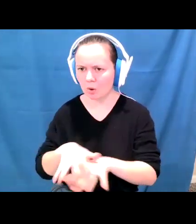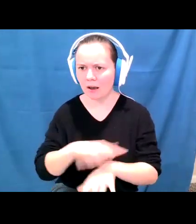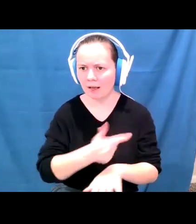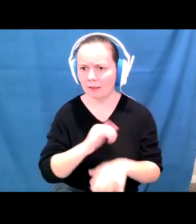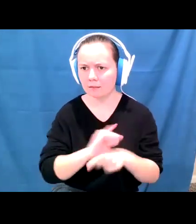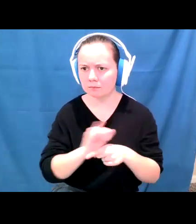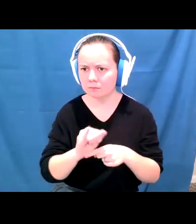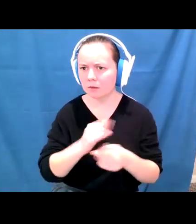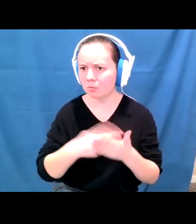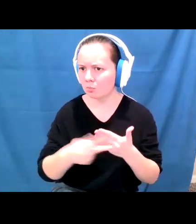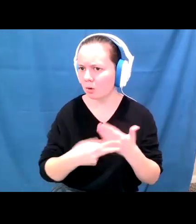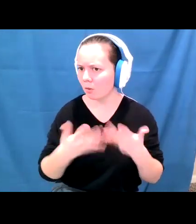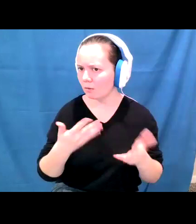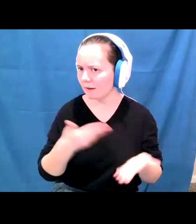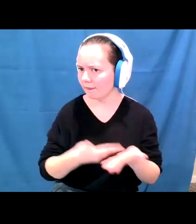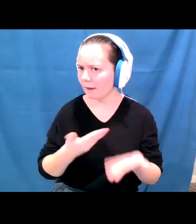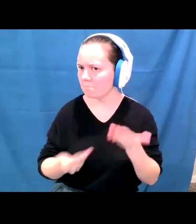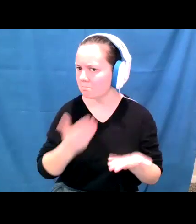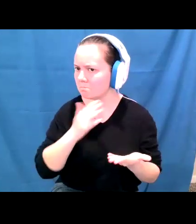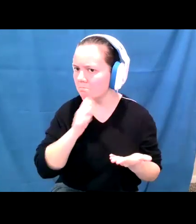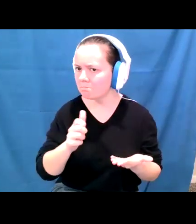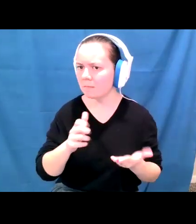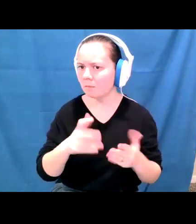that may or may not relate to health care. Next slide.